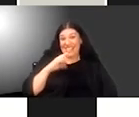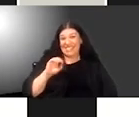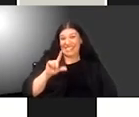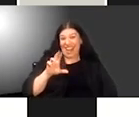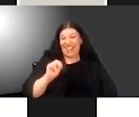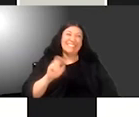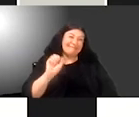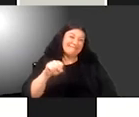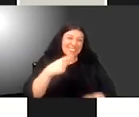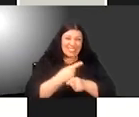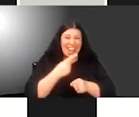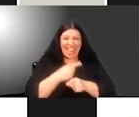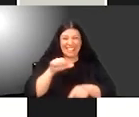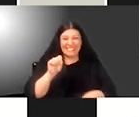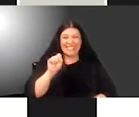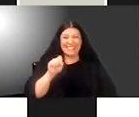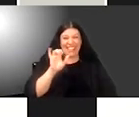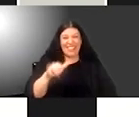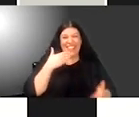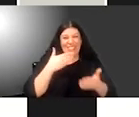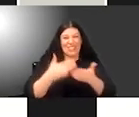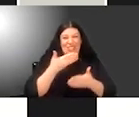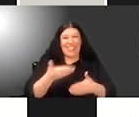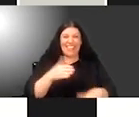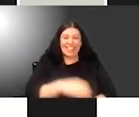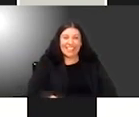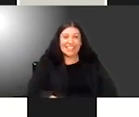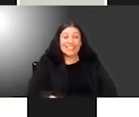Huh?